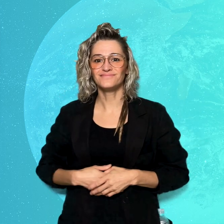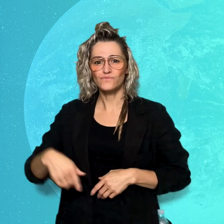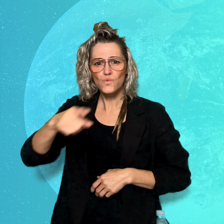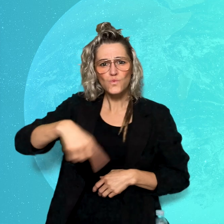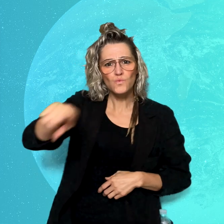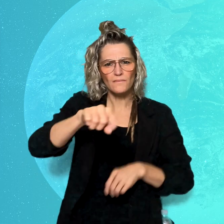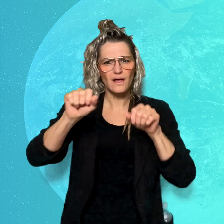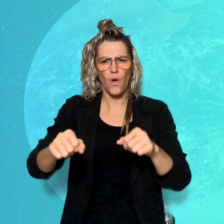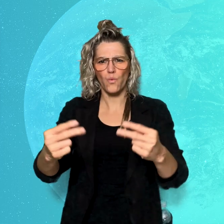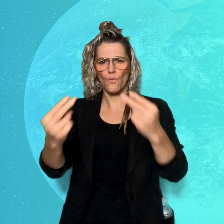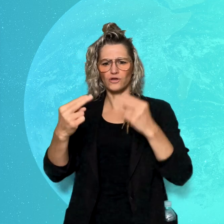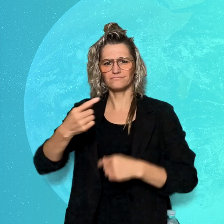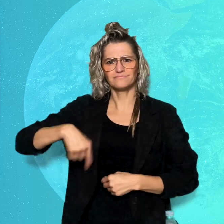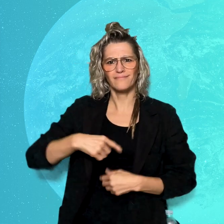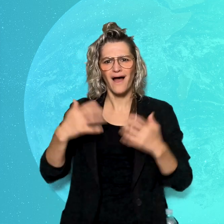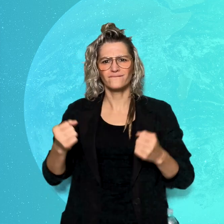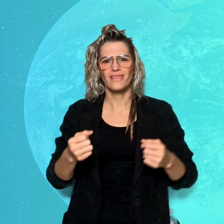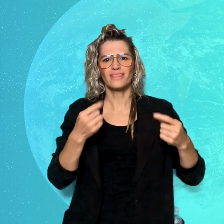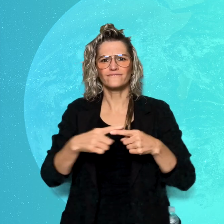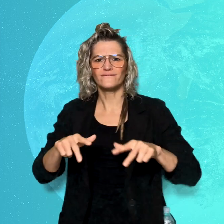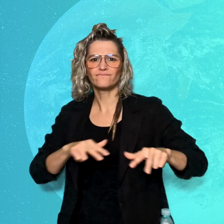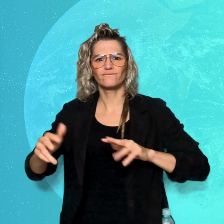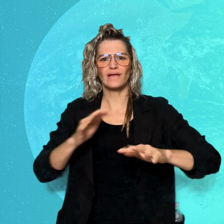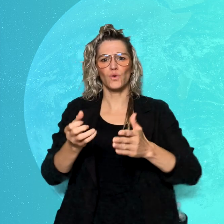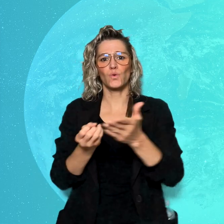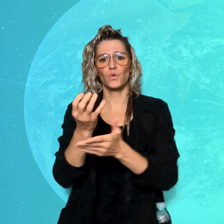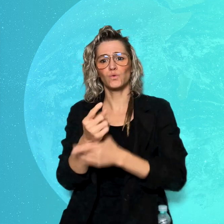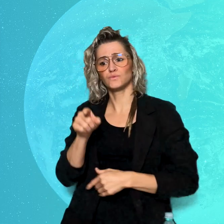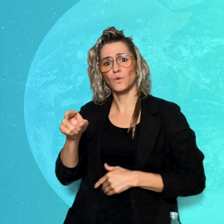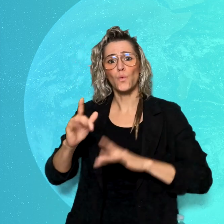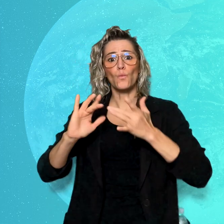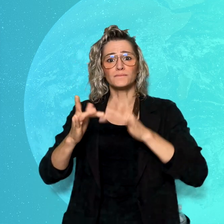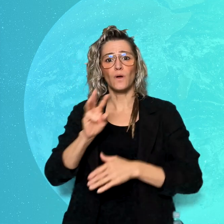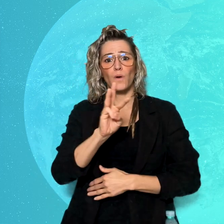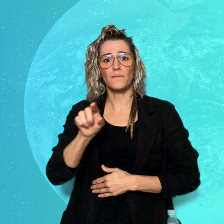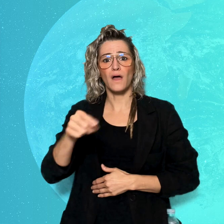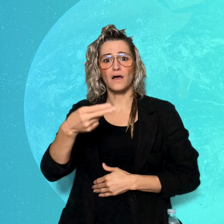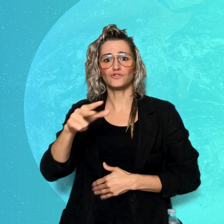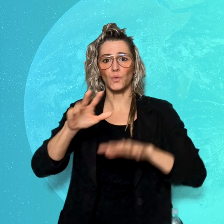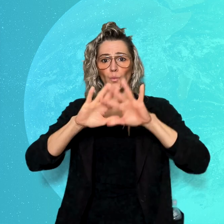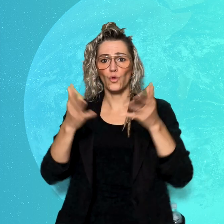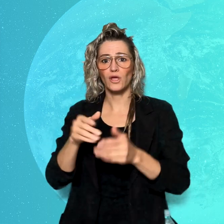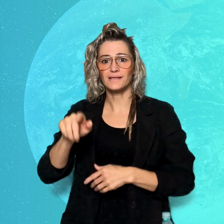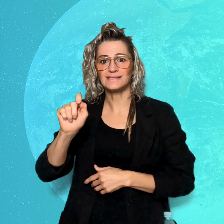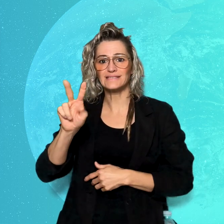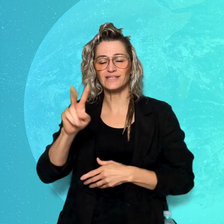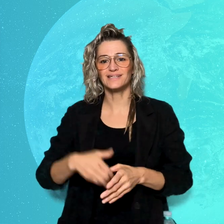You can watch all of our videos at www.h3world.tv.